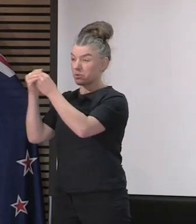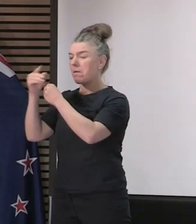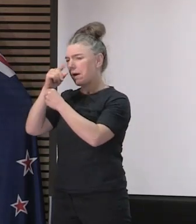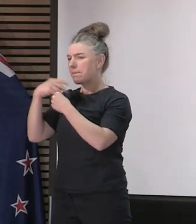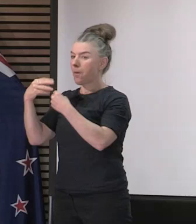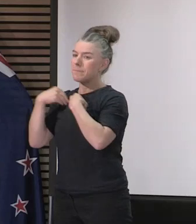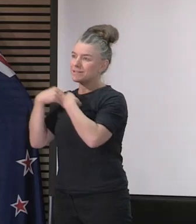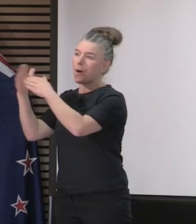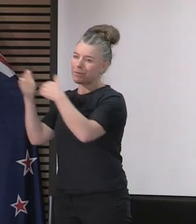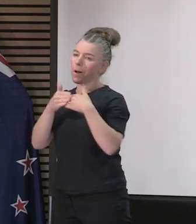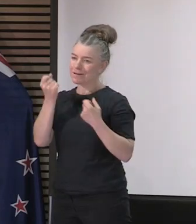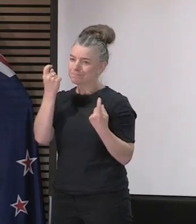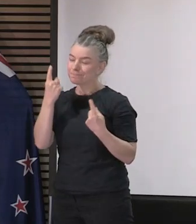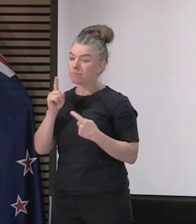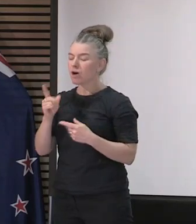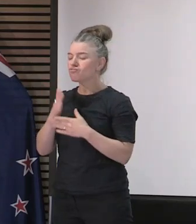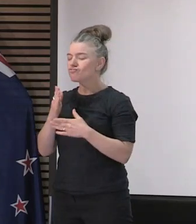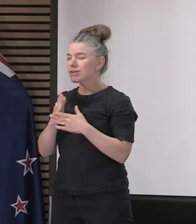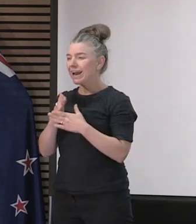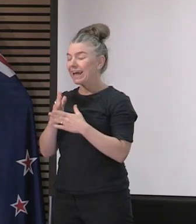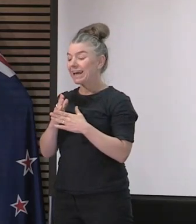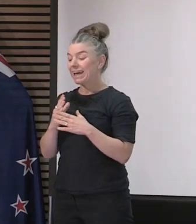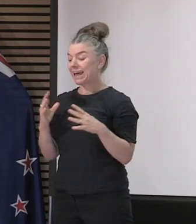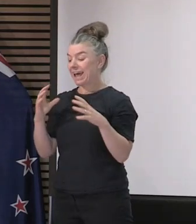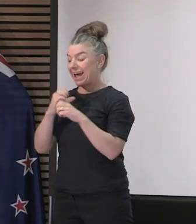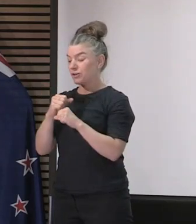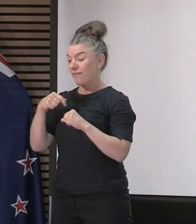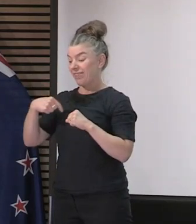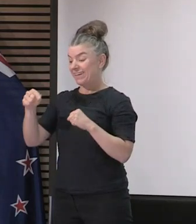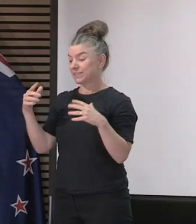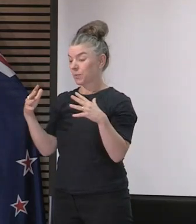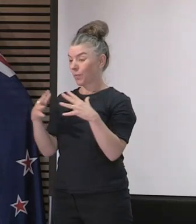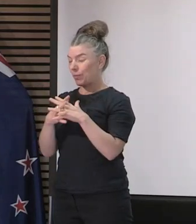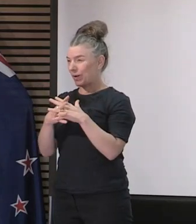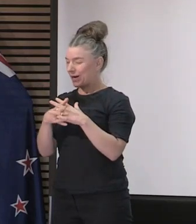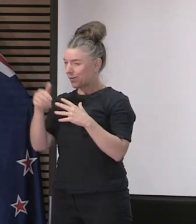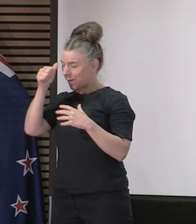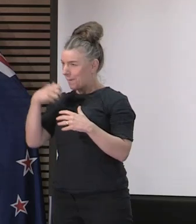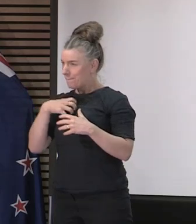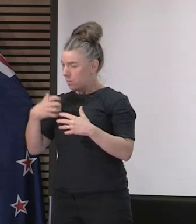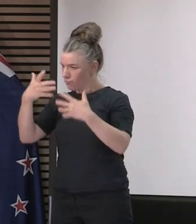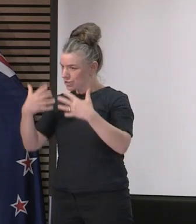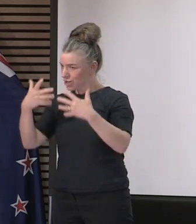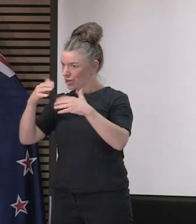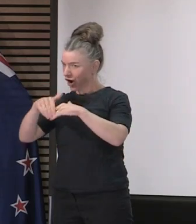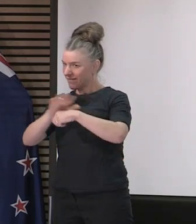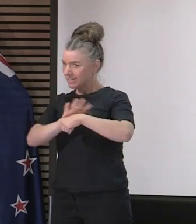some wider commerce retail and so on. We are into the second week of level three and as we